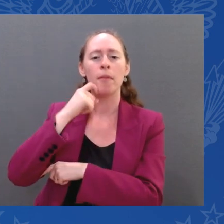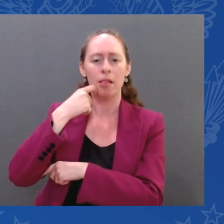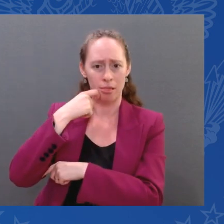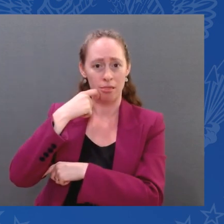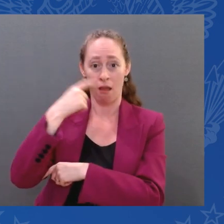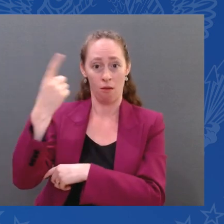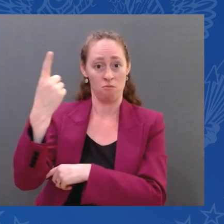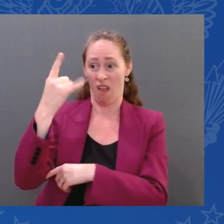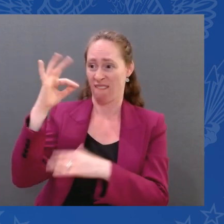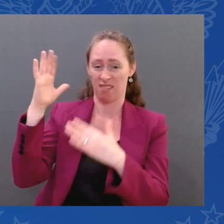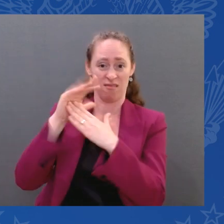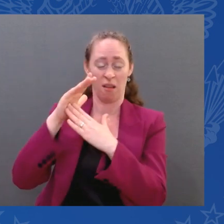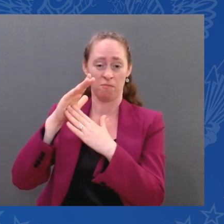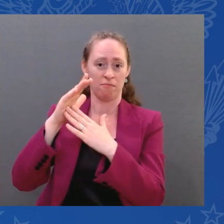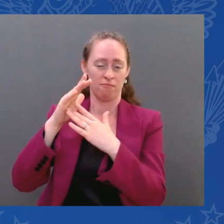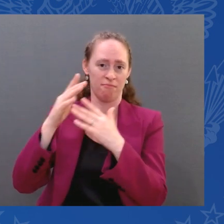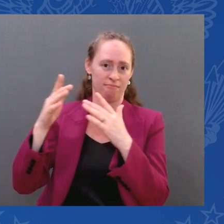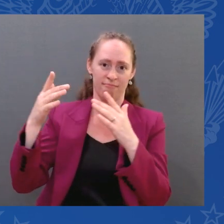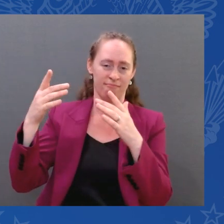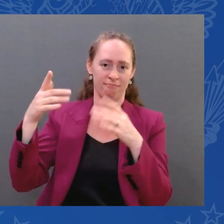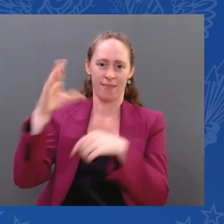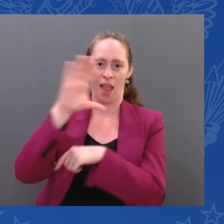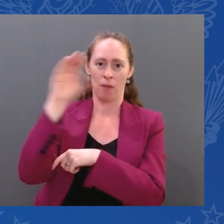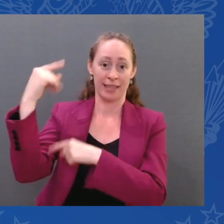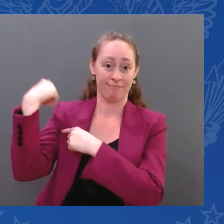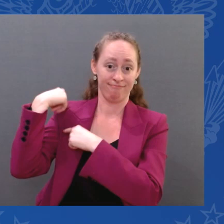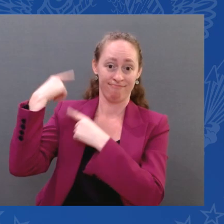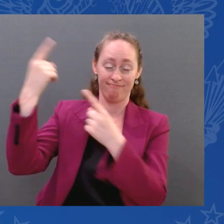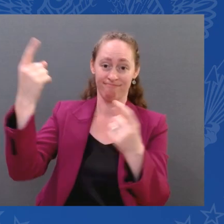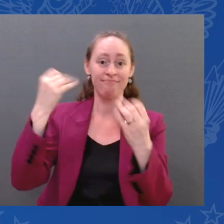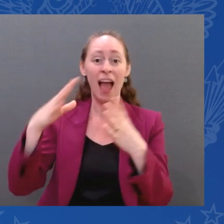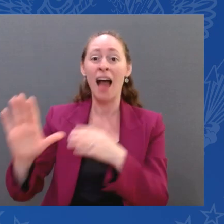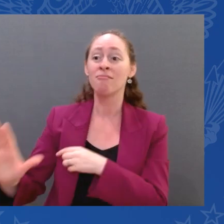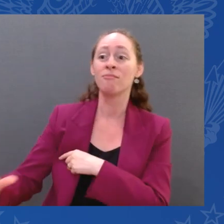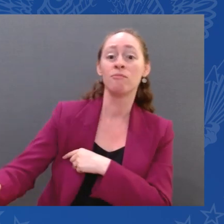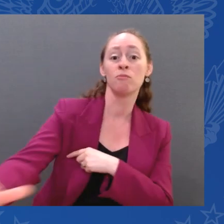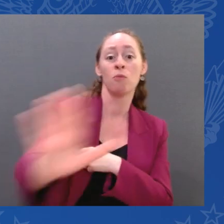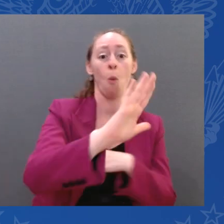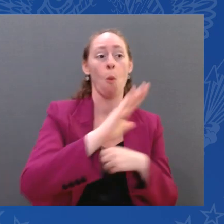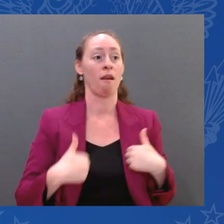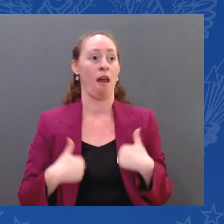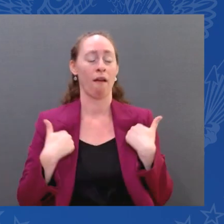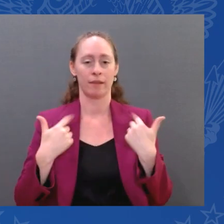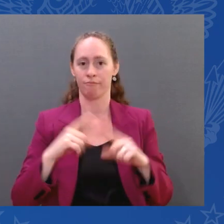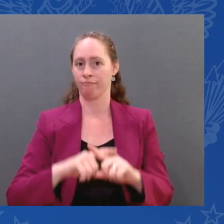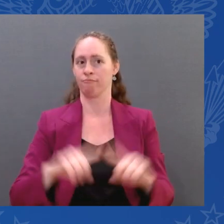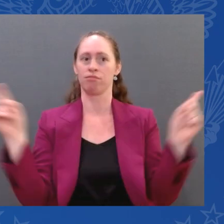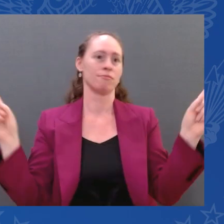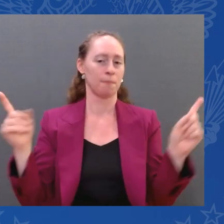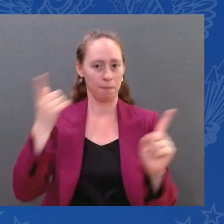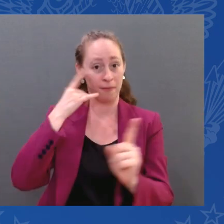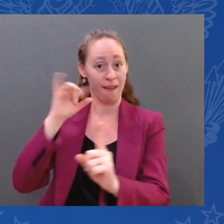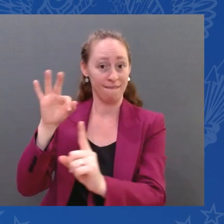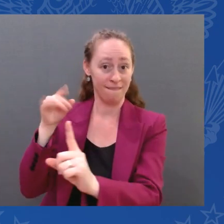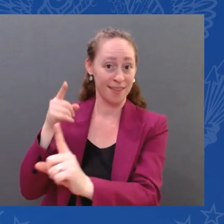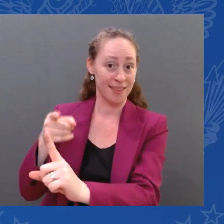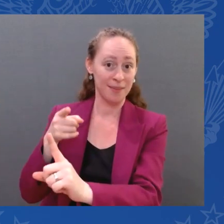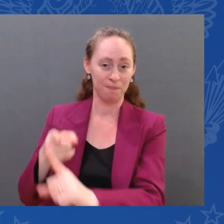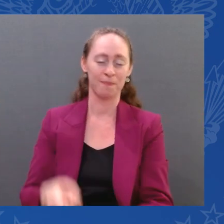A true visionary, a beloved husband and father, Steve Jobs, embodied that most American of questions. What's next?